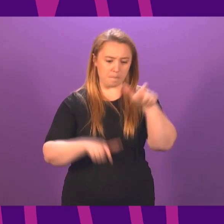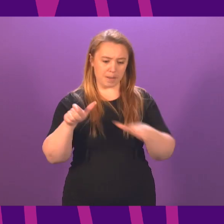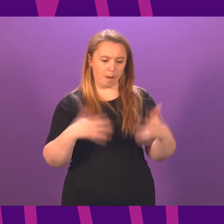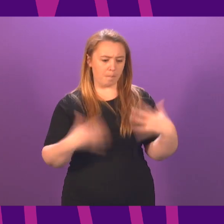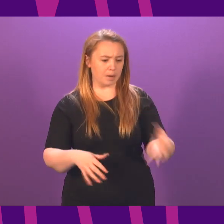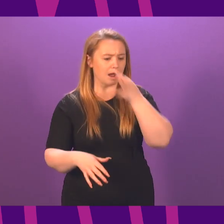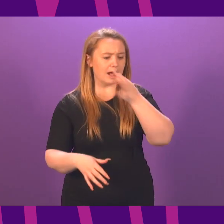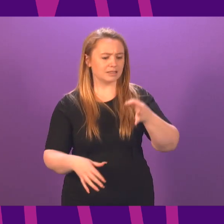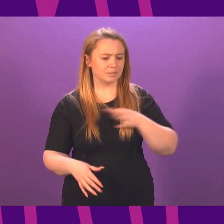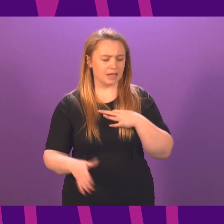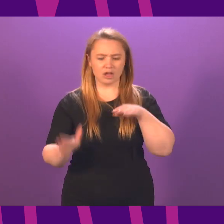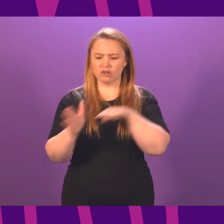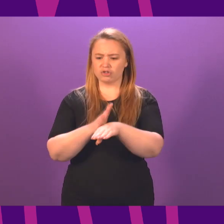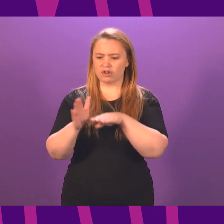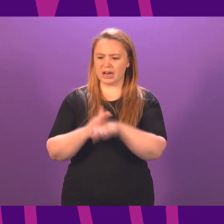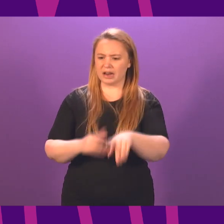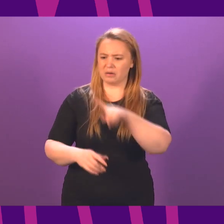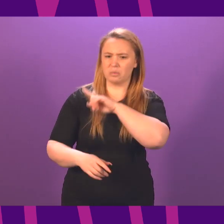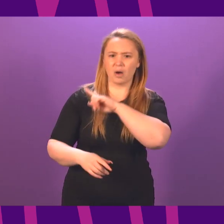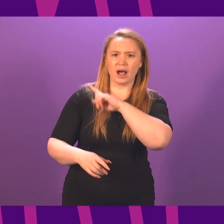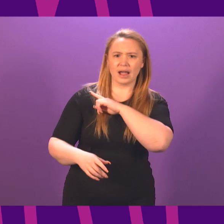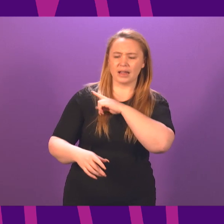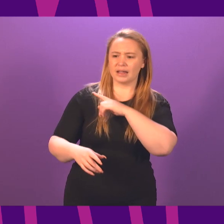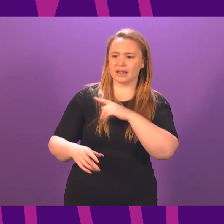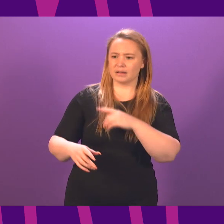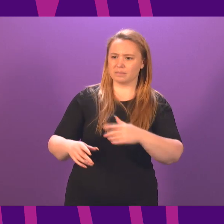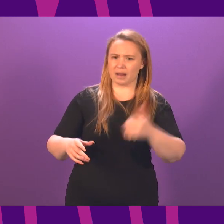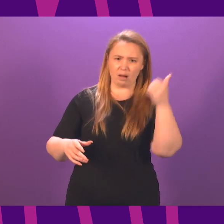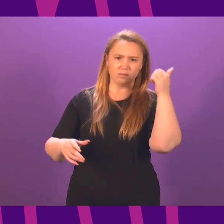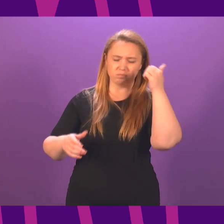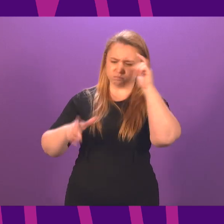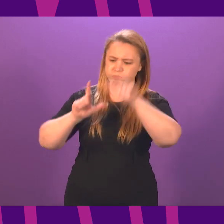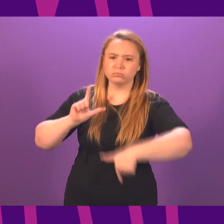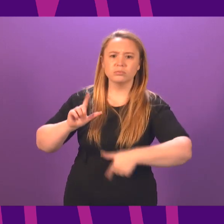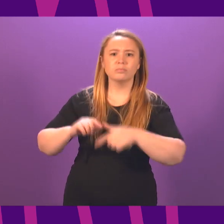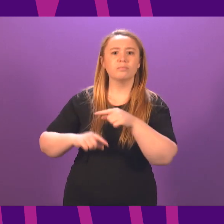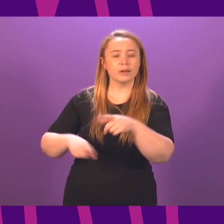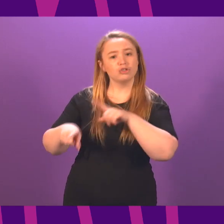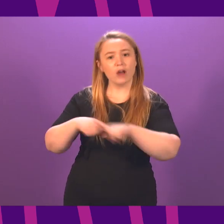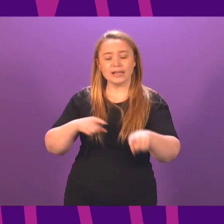bureaucratic. There have been efforts to simplify the training as far as possible, but it is